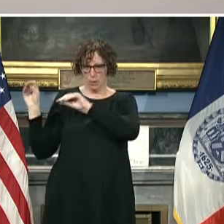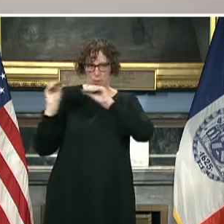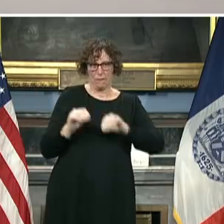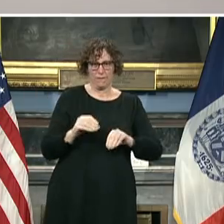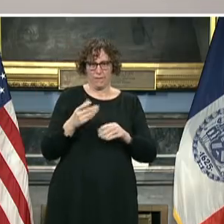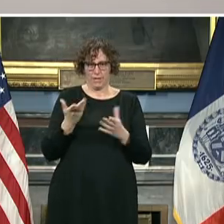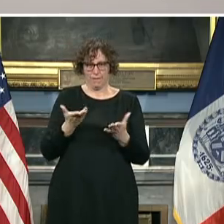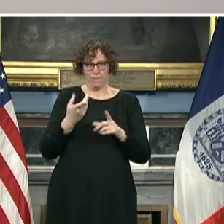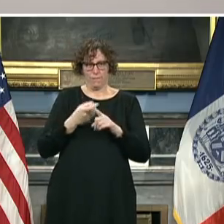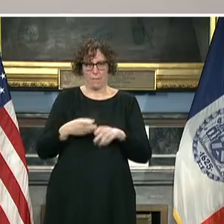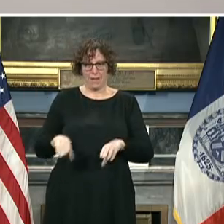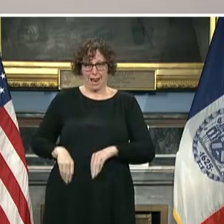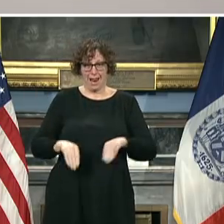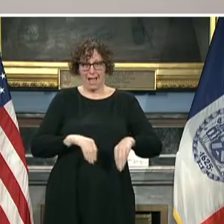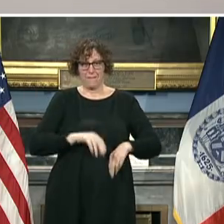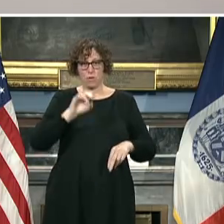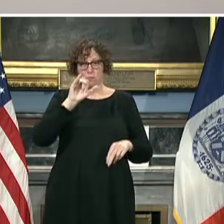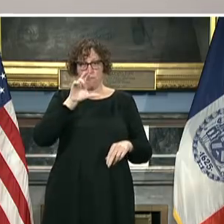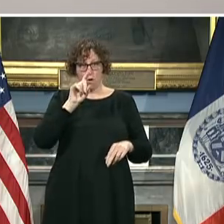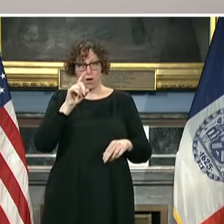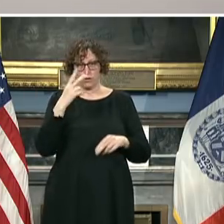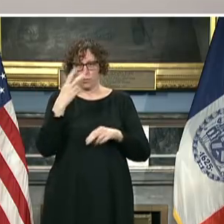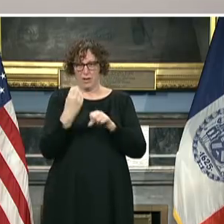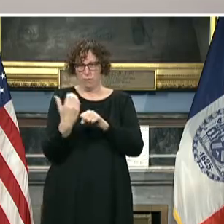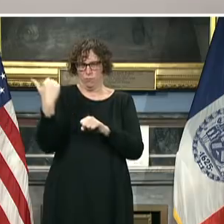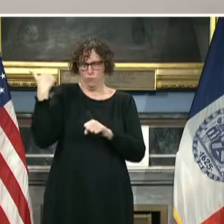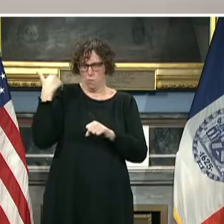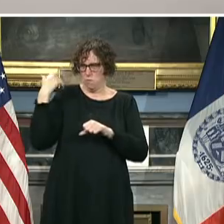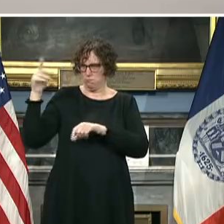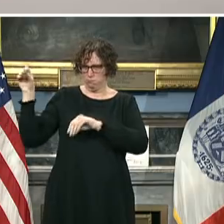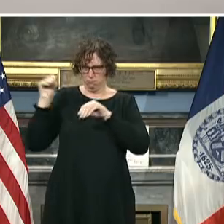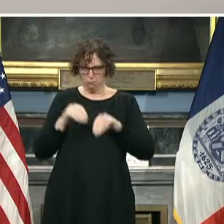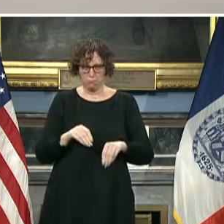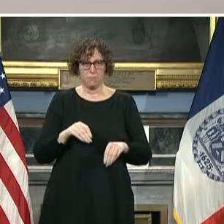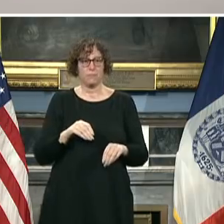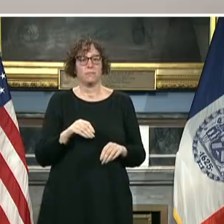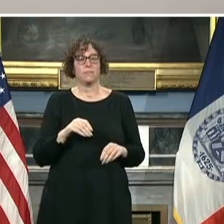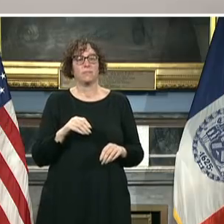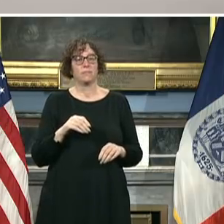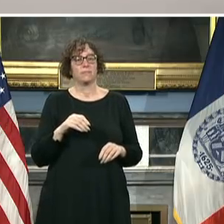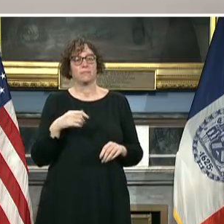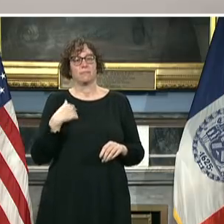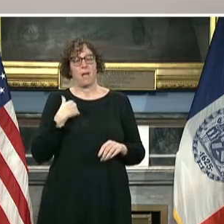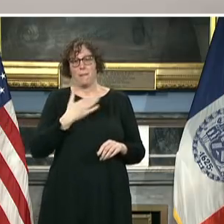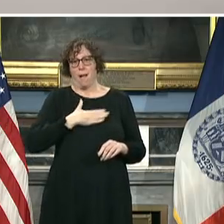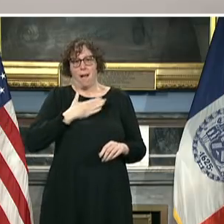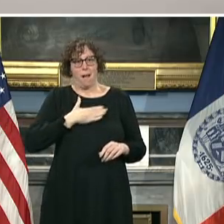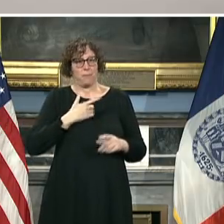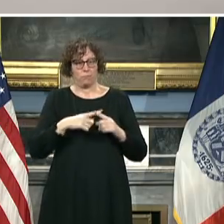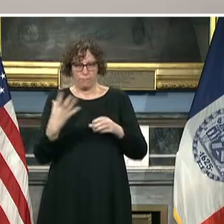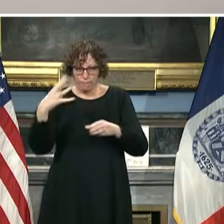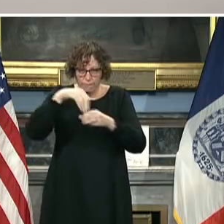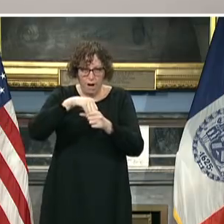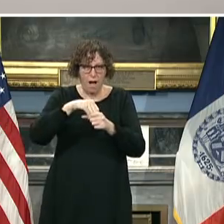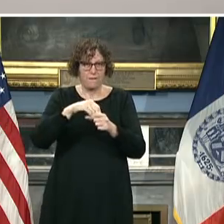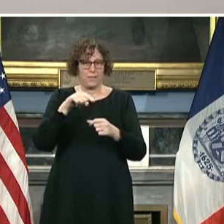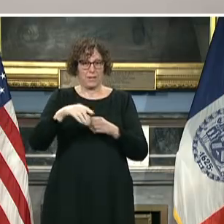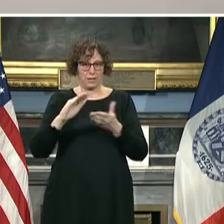I OWULD SAY, BY FAR THE BEST MOVE WE EVER MADE. NOT ALONE IS IT GREAT TO BEIN BROOKLYN, BUT